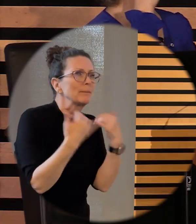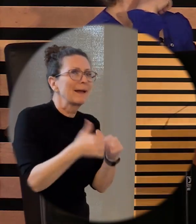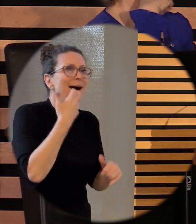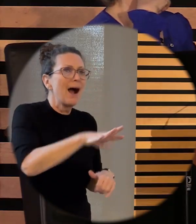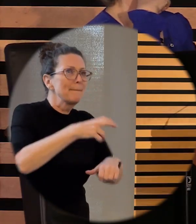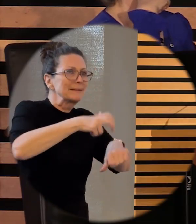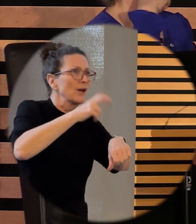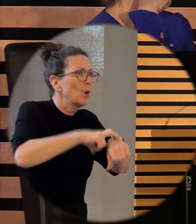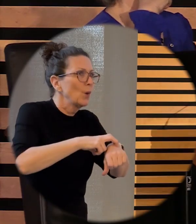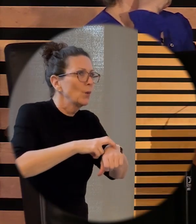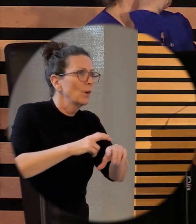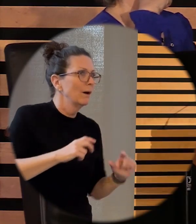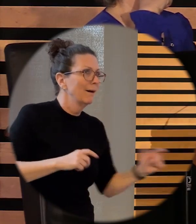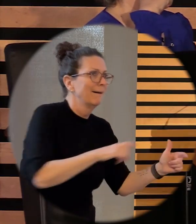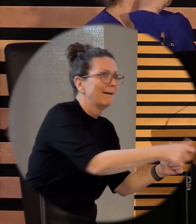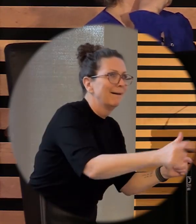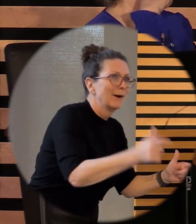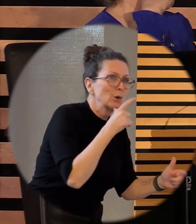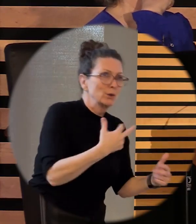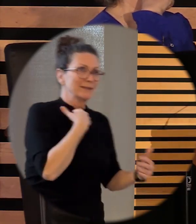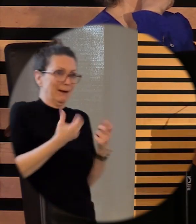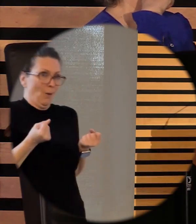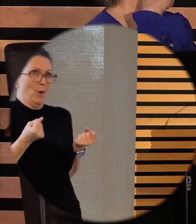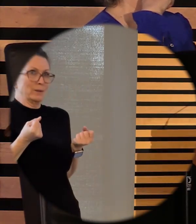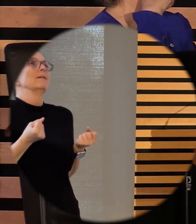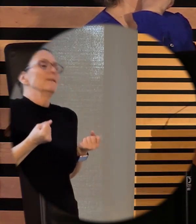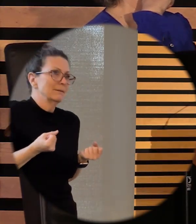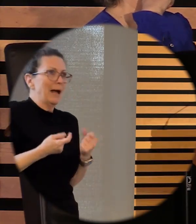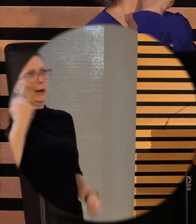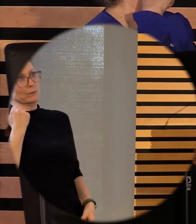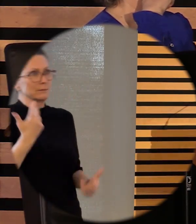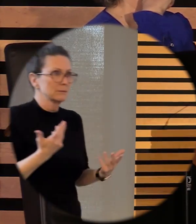responsible for a sliver of accessibility work. So facilities will be responsible for physical